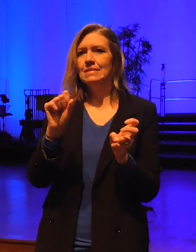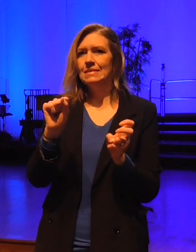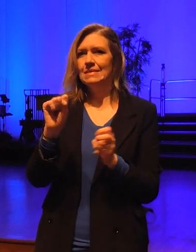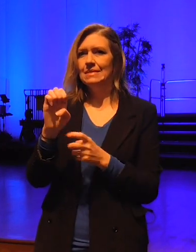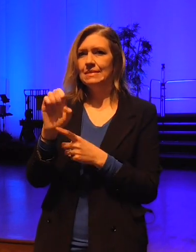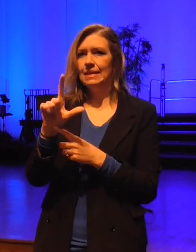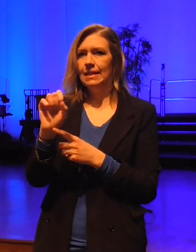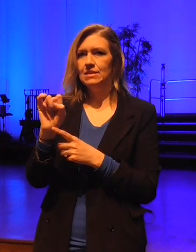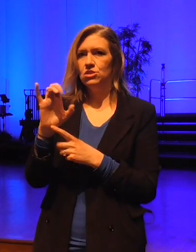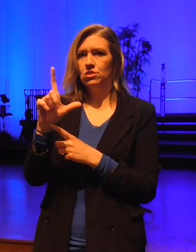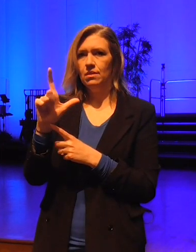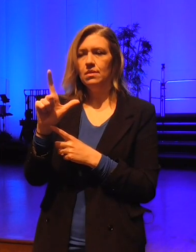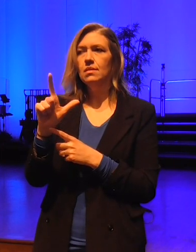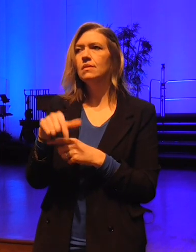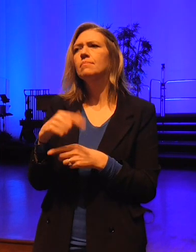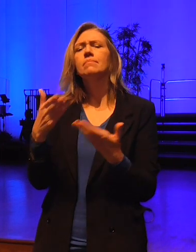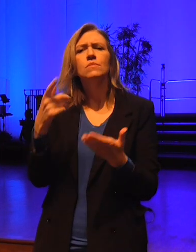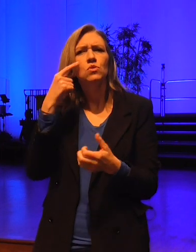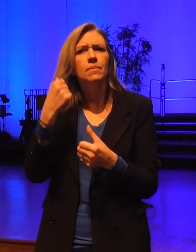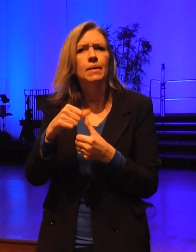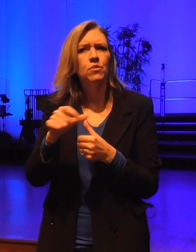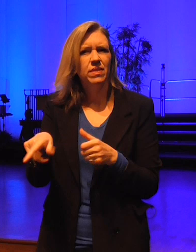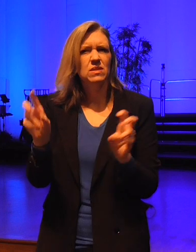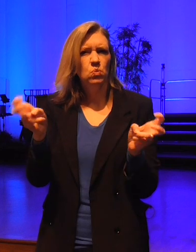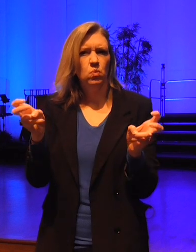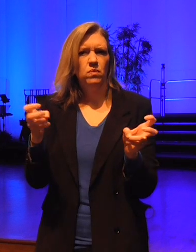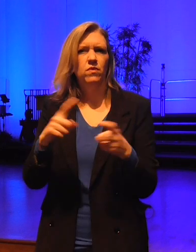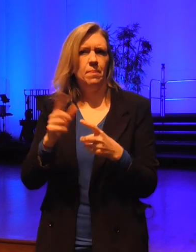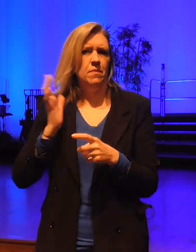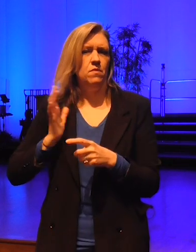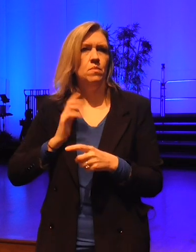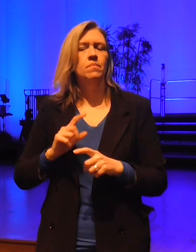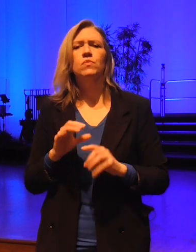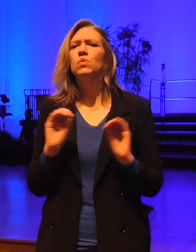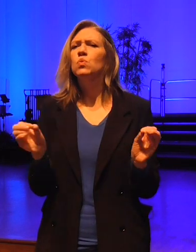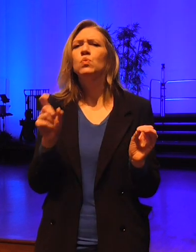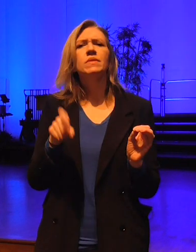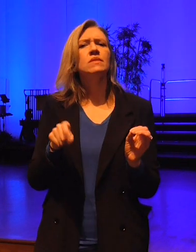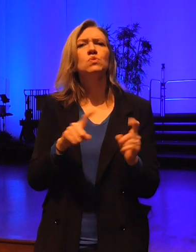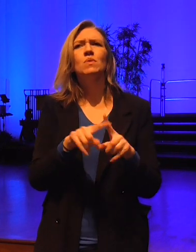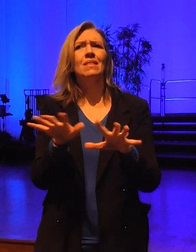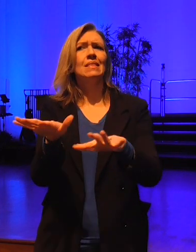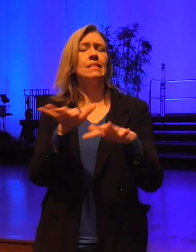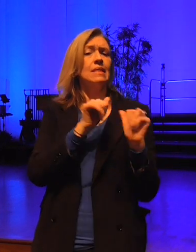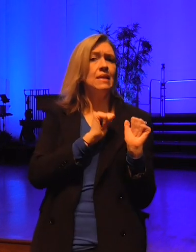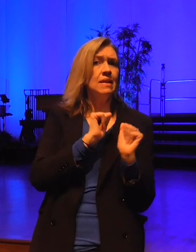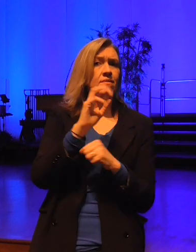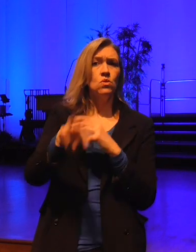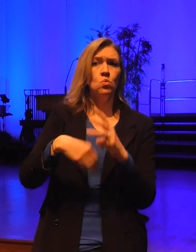from Candlelight there is no need to leave the world of men nor to retreat to some high cave